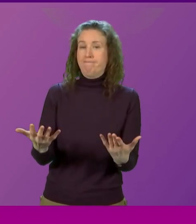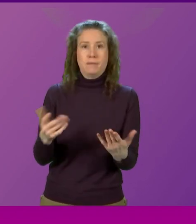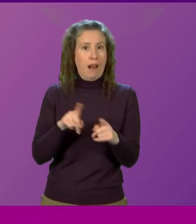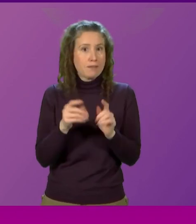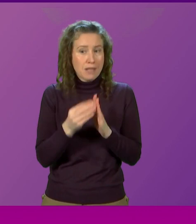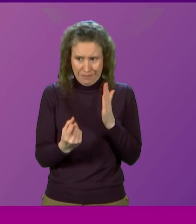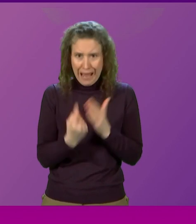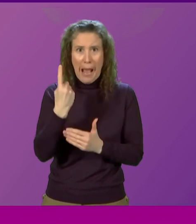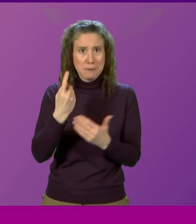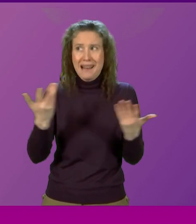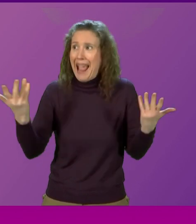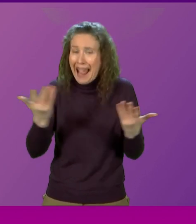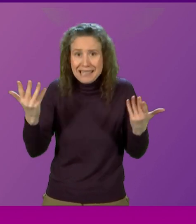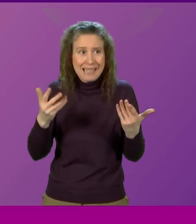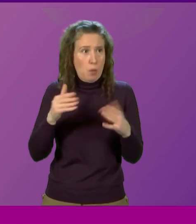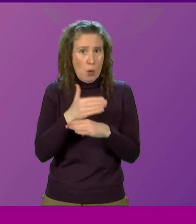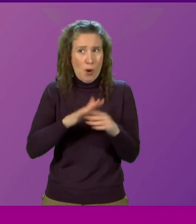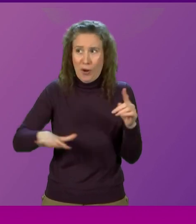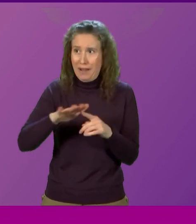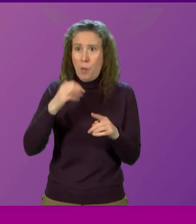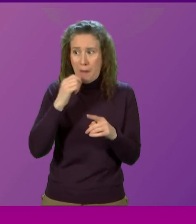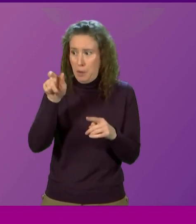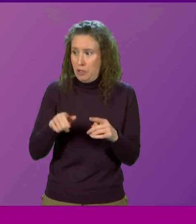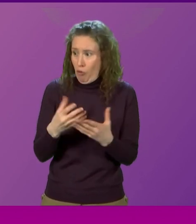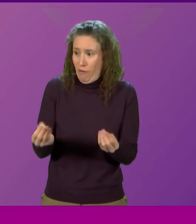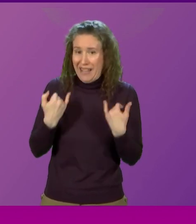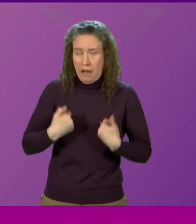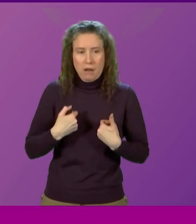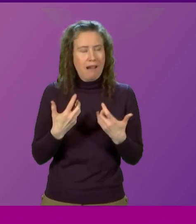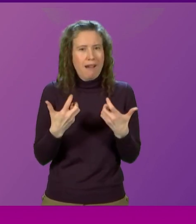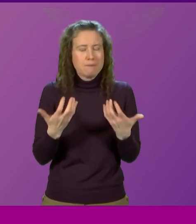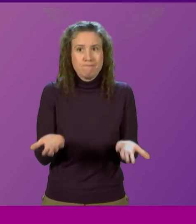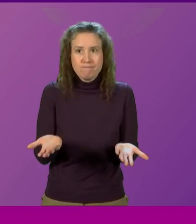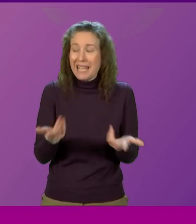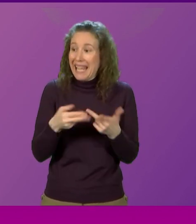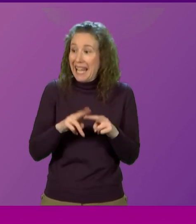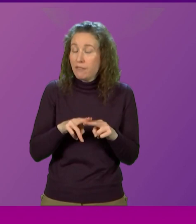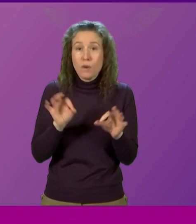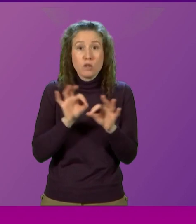as happens in any walk of life, the only alternative to single crewing would be not to have a crew